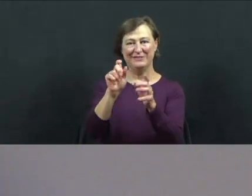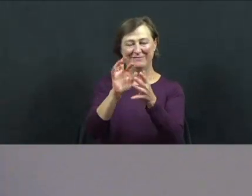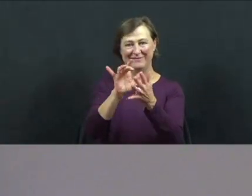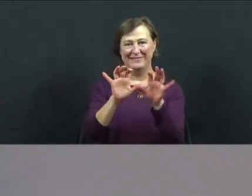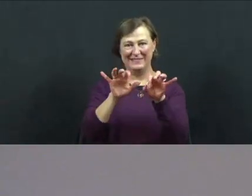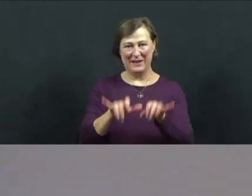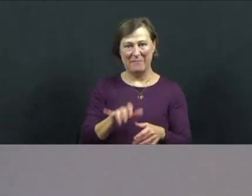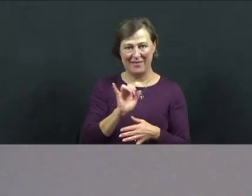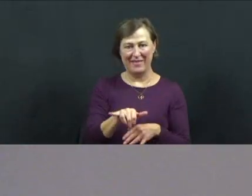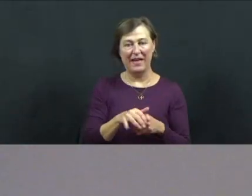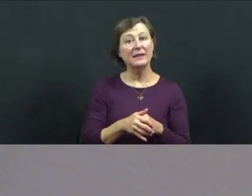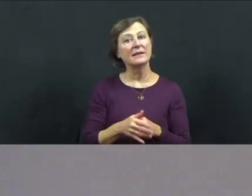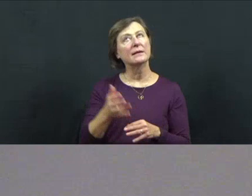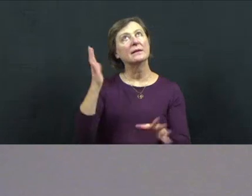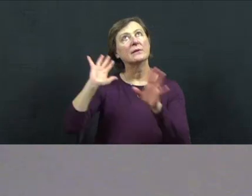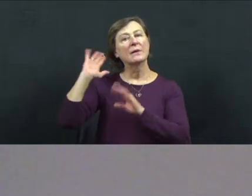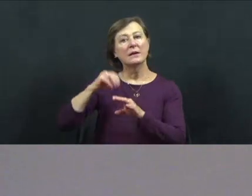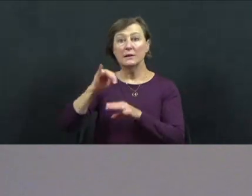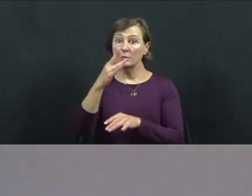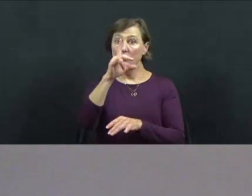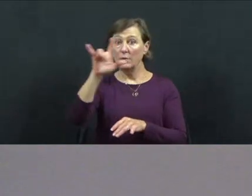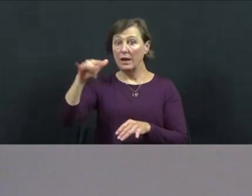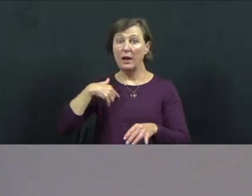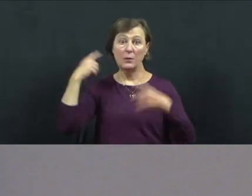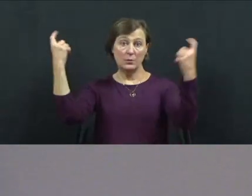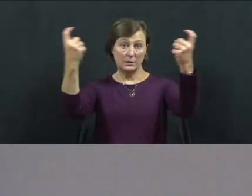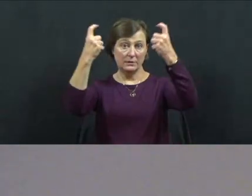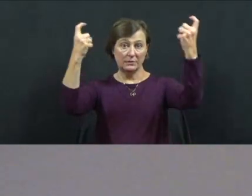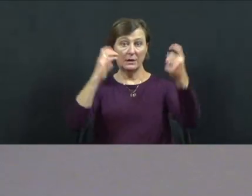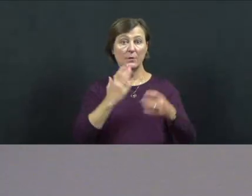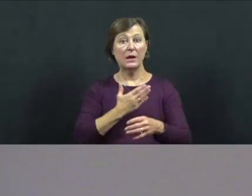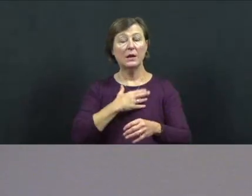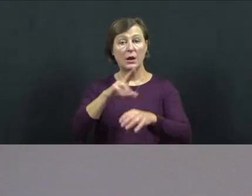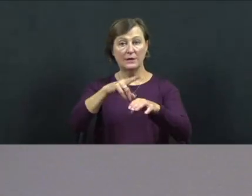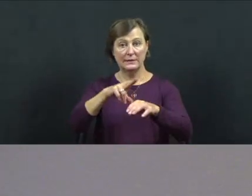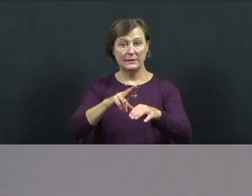So, as in July, when we celebrated our nation's independence,